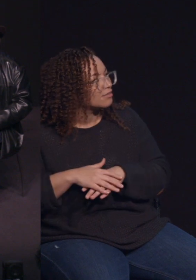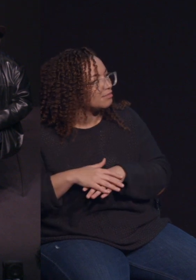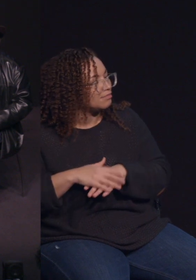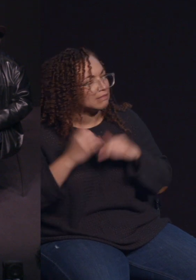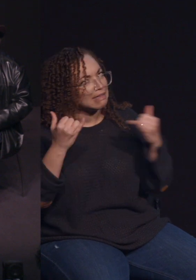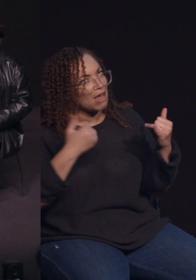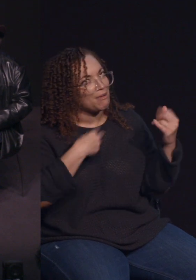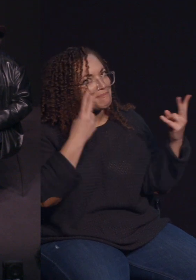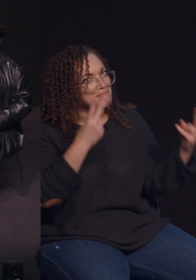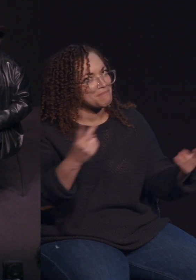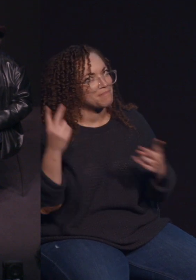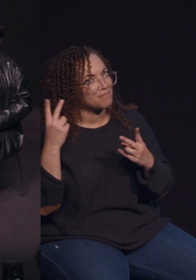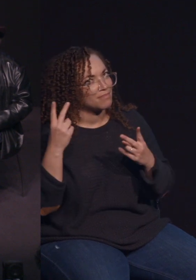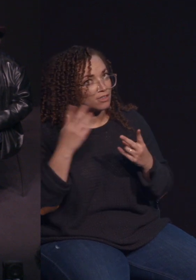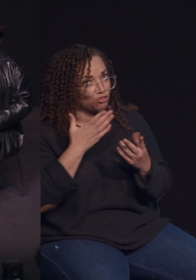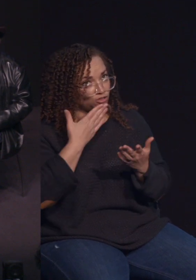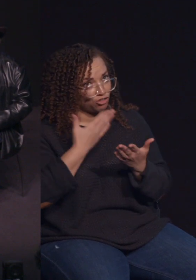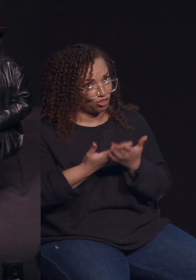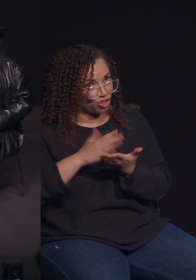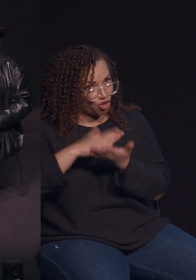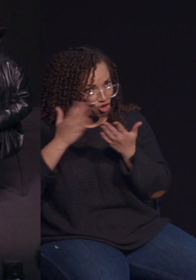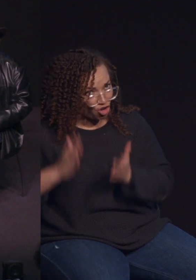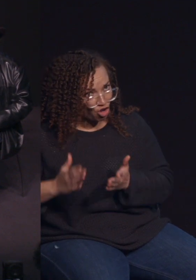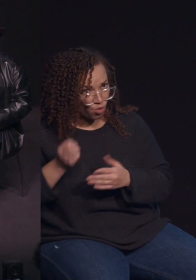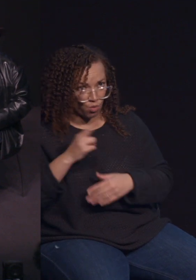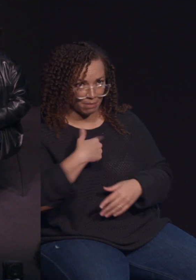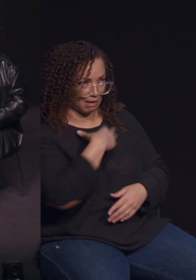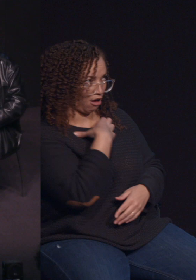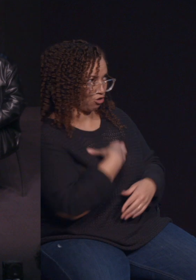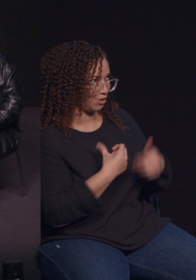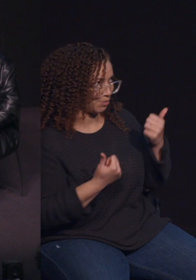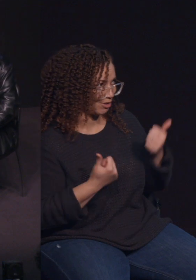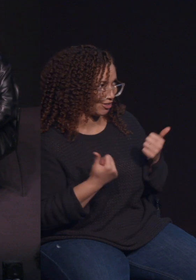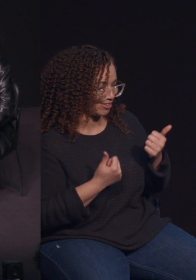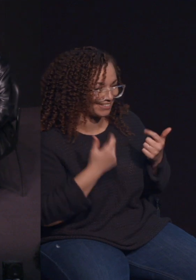or was I just hungry?